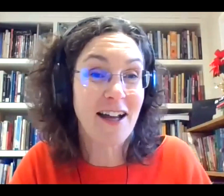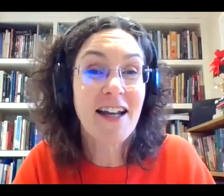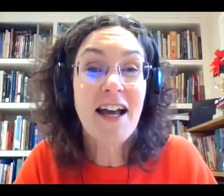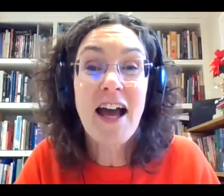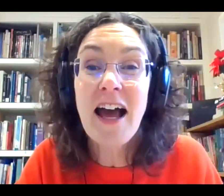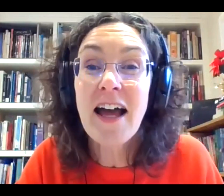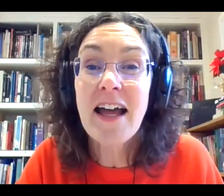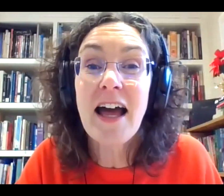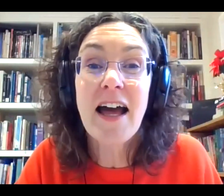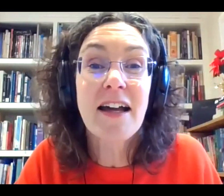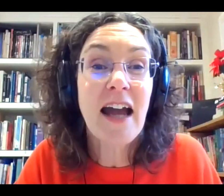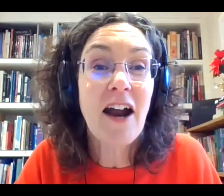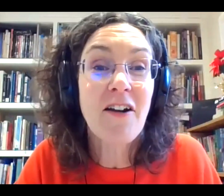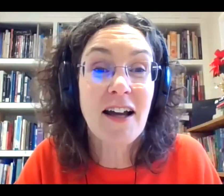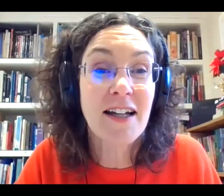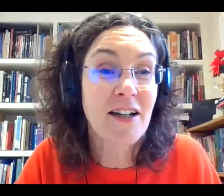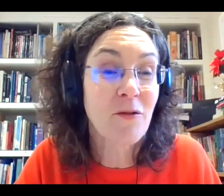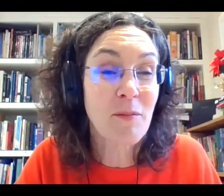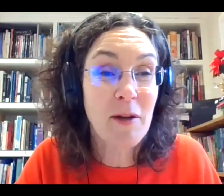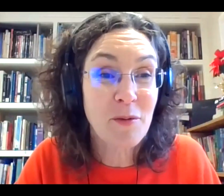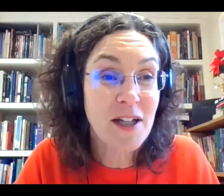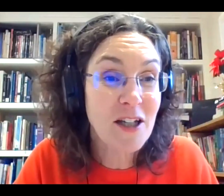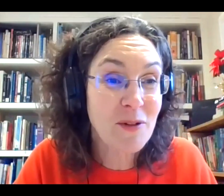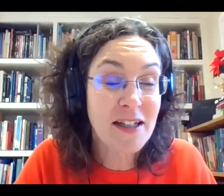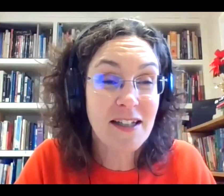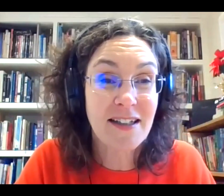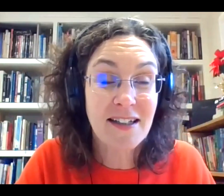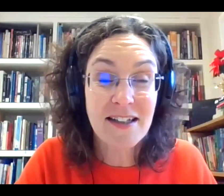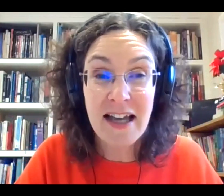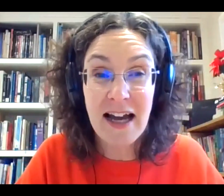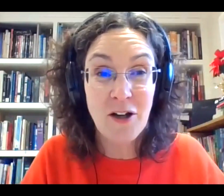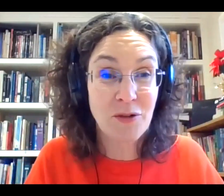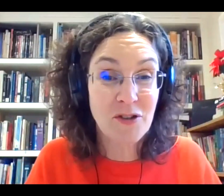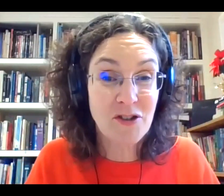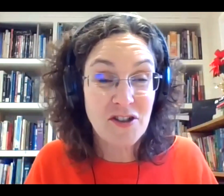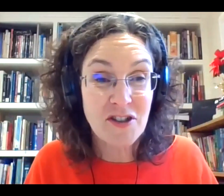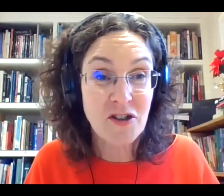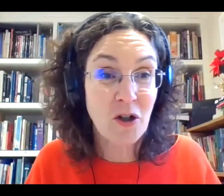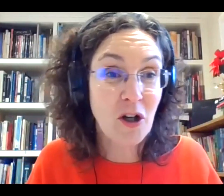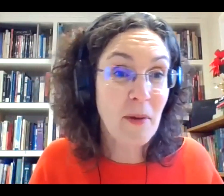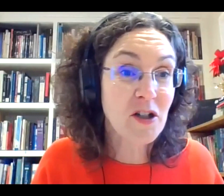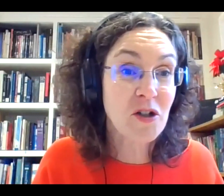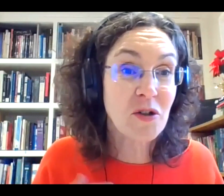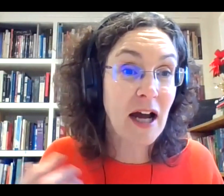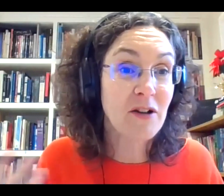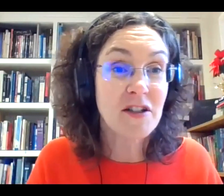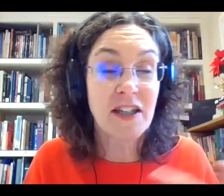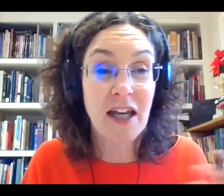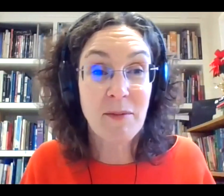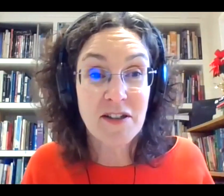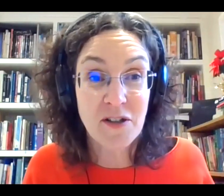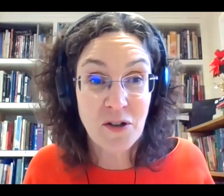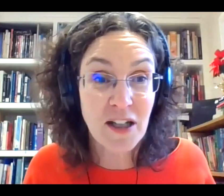fine. Caroline, we might bring you in now just to talk about you how Deevy came into your